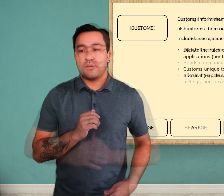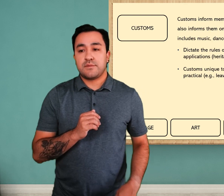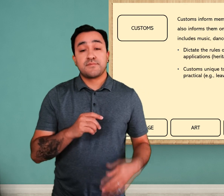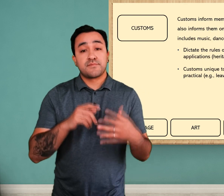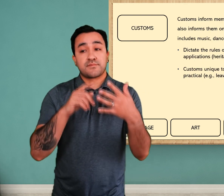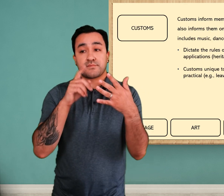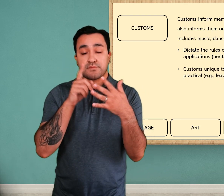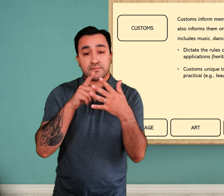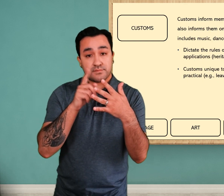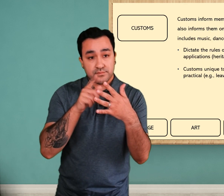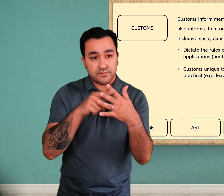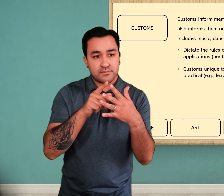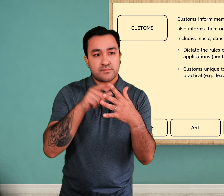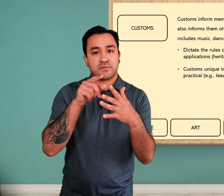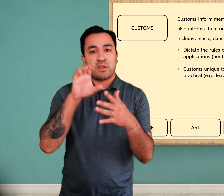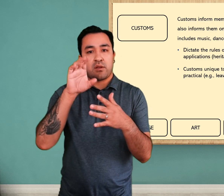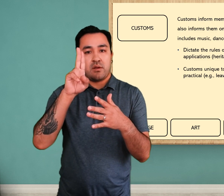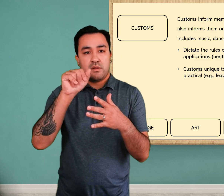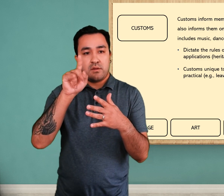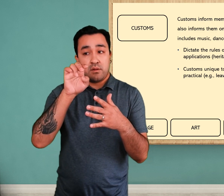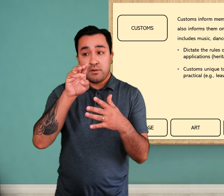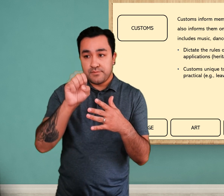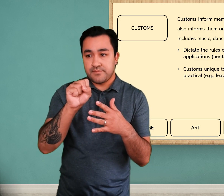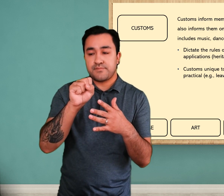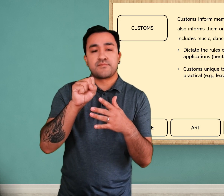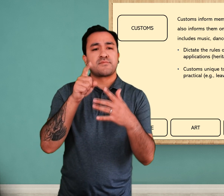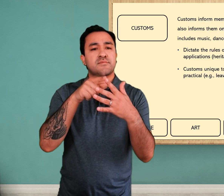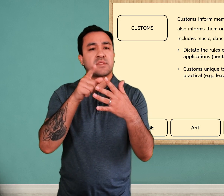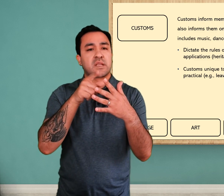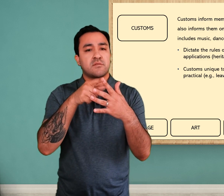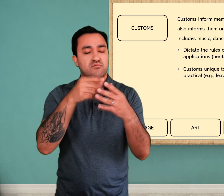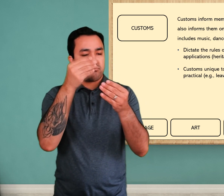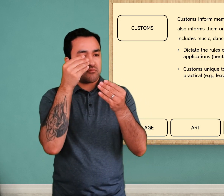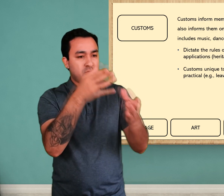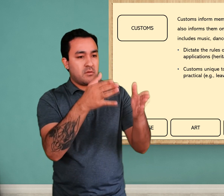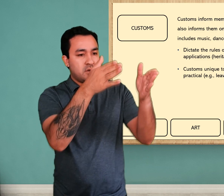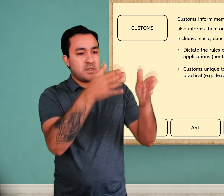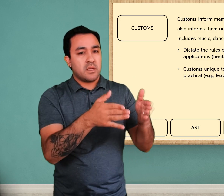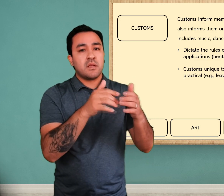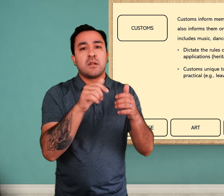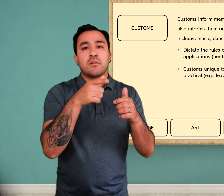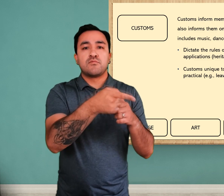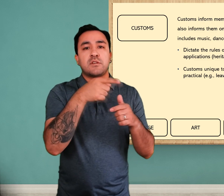The second hallmark is customs. Customs dictate the rules of behavior for the culture.